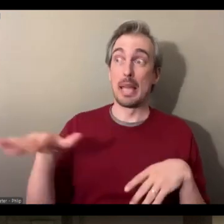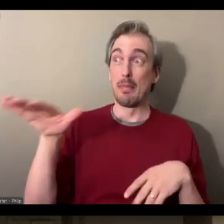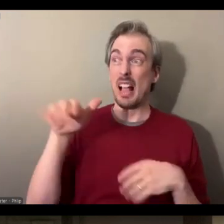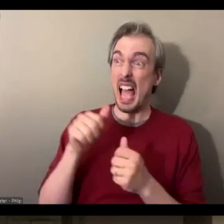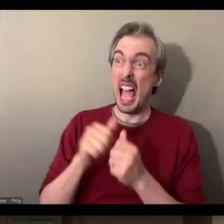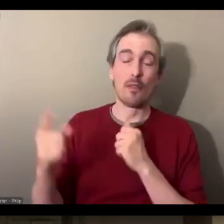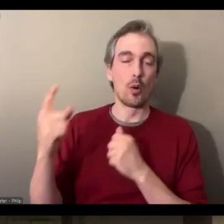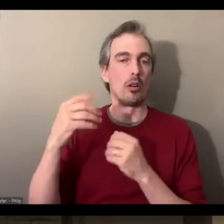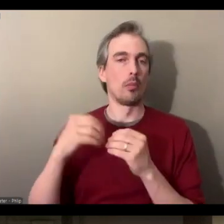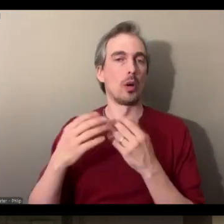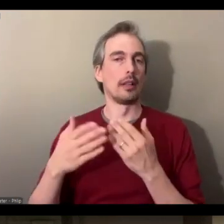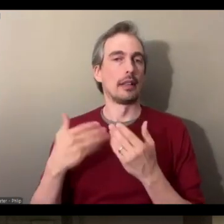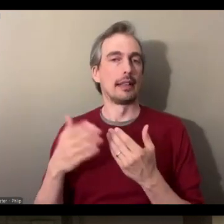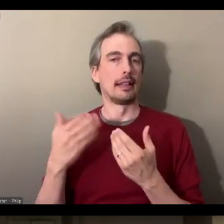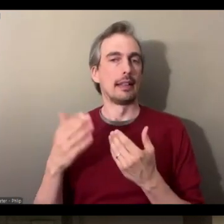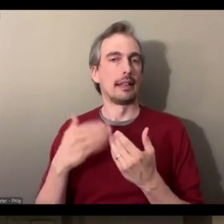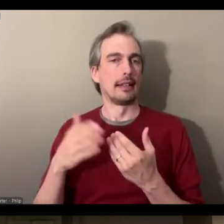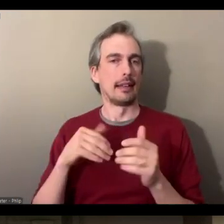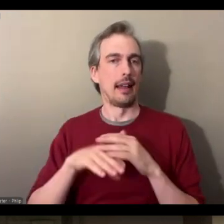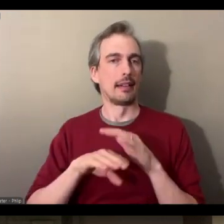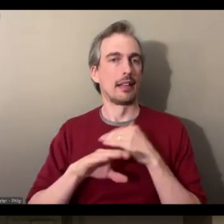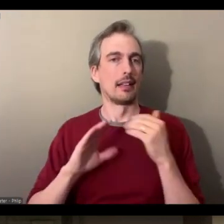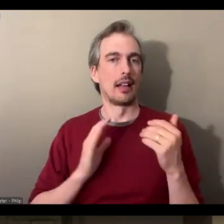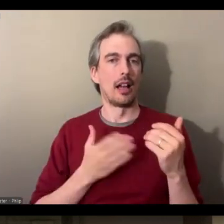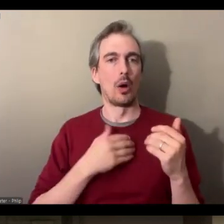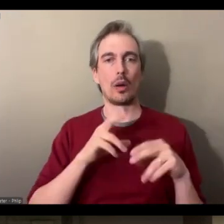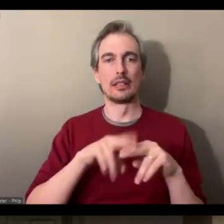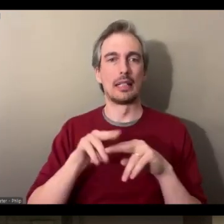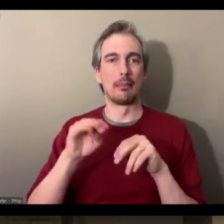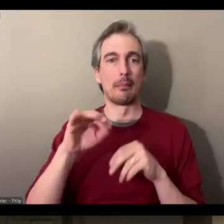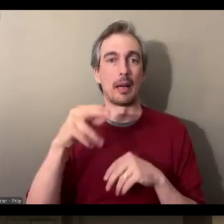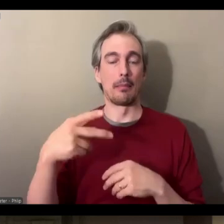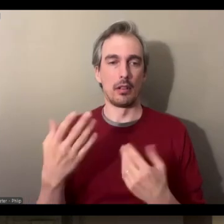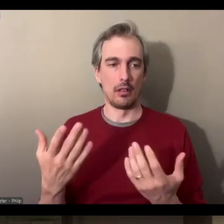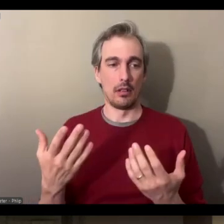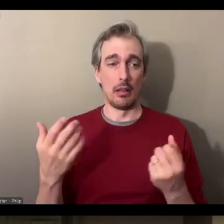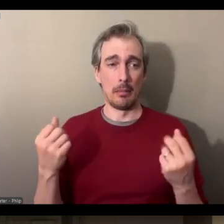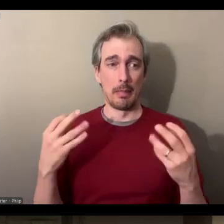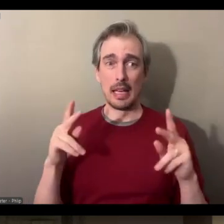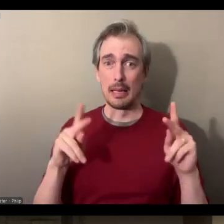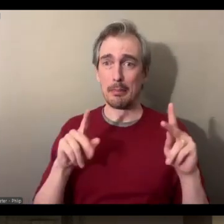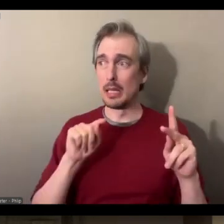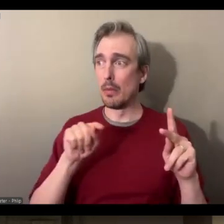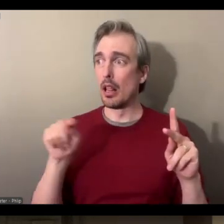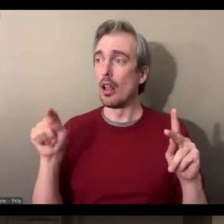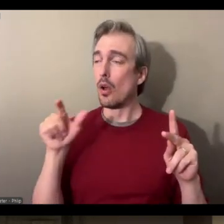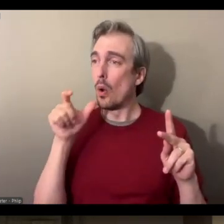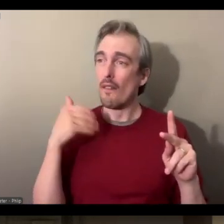user groups were like... I need keyboard access too. Because I have this thing that impacts my